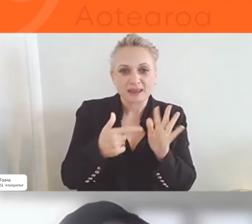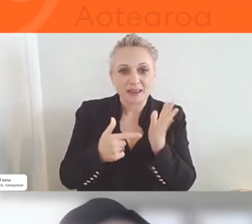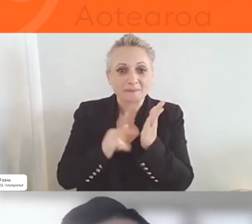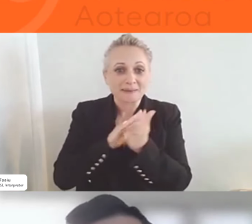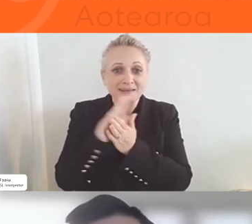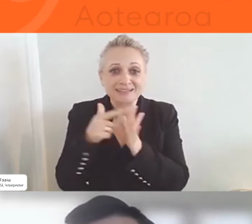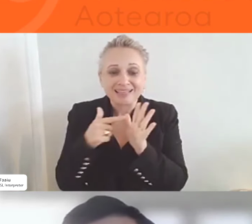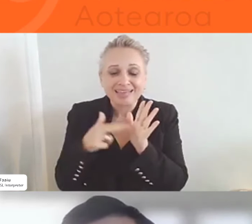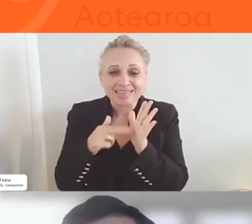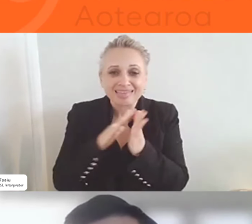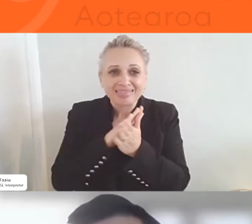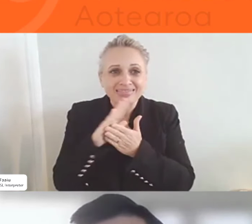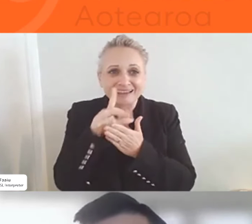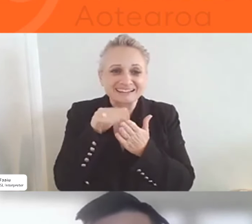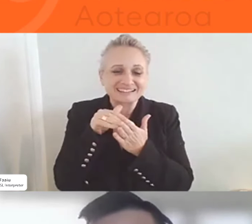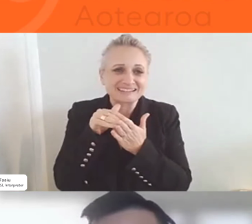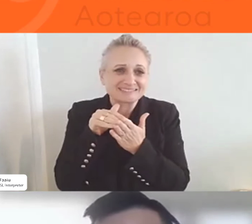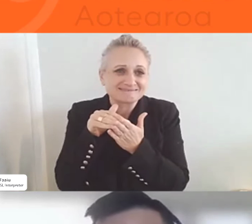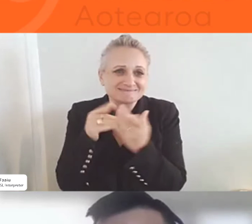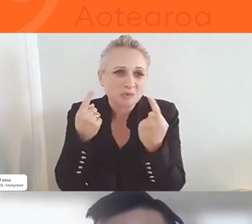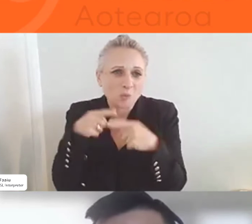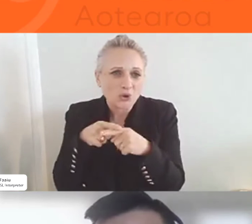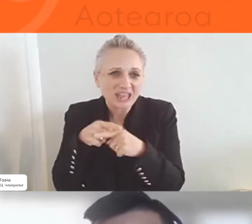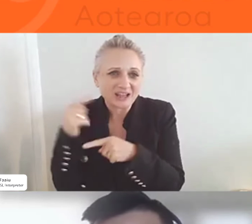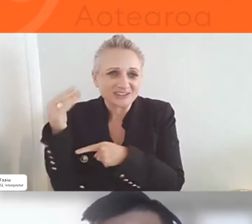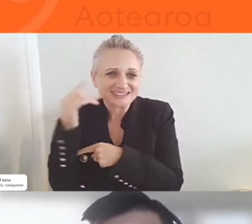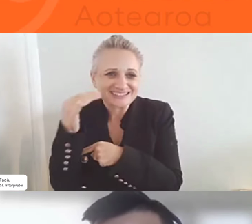help you. Thank you Juliana for pointing it out. I should probably